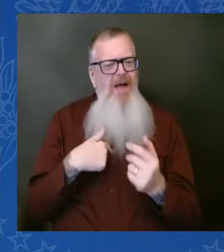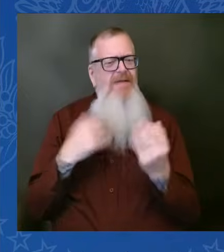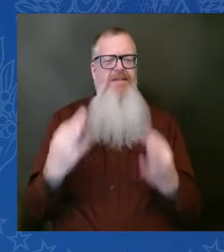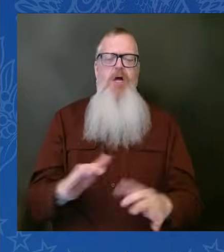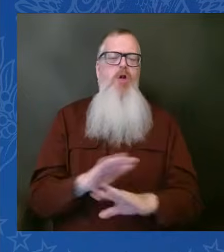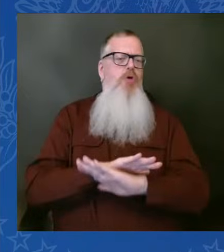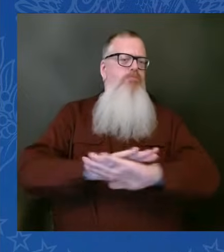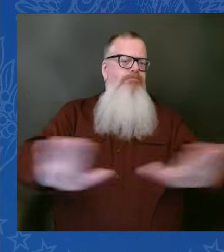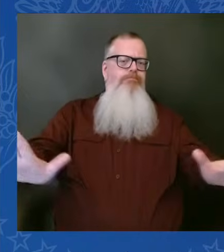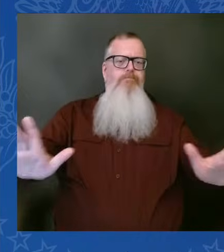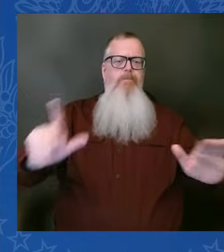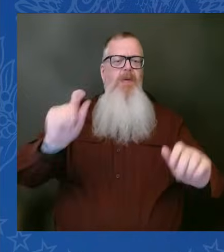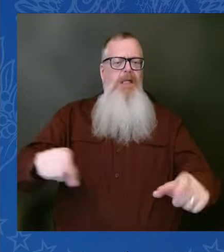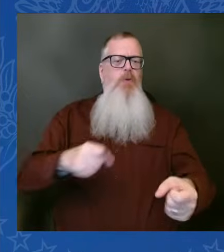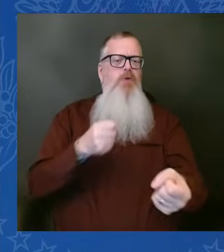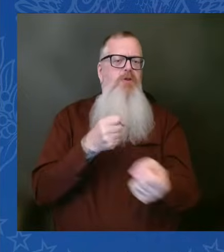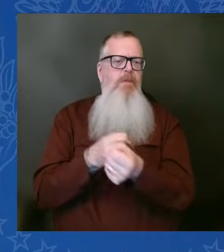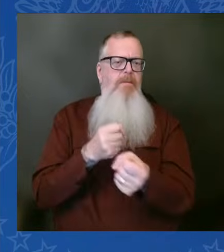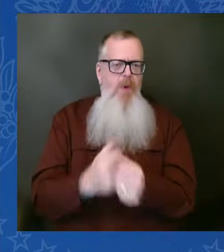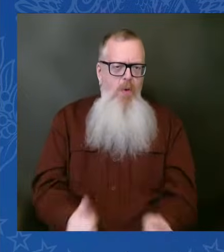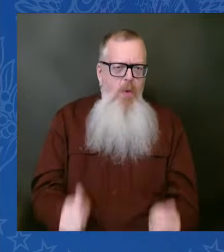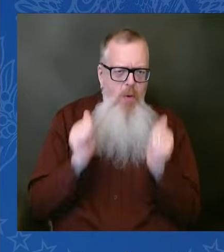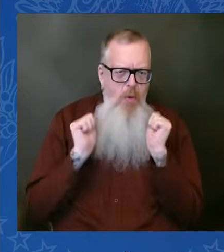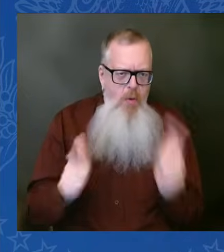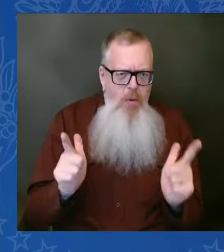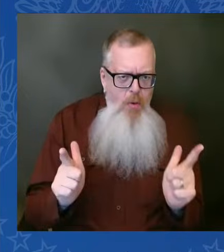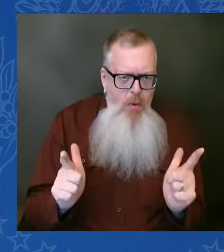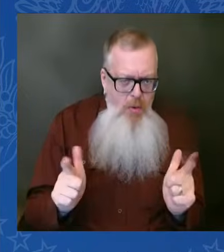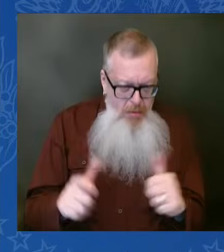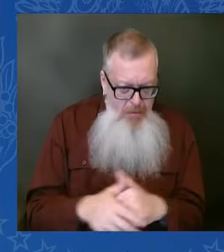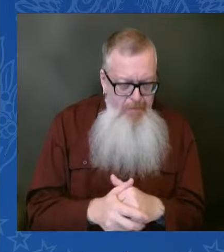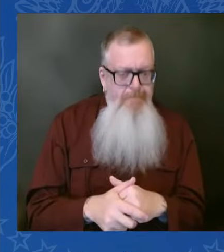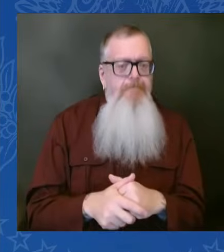I kept my commitment that no one -- it didn’t make me very popular with Democrats --